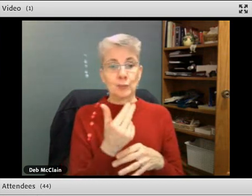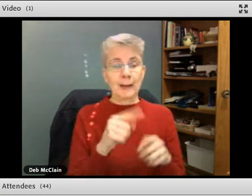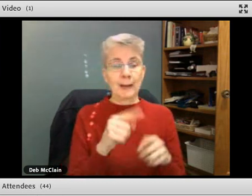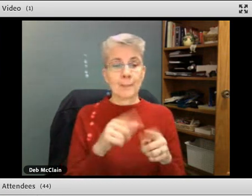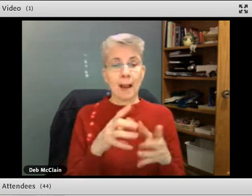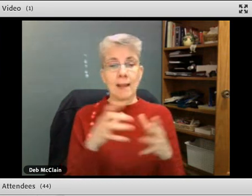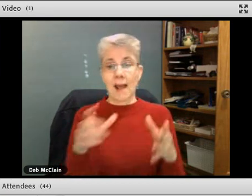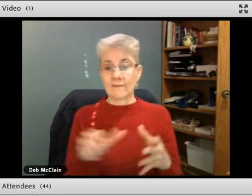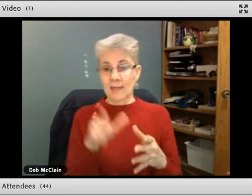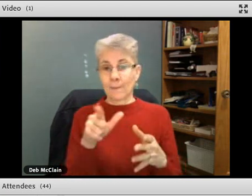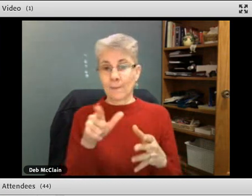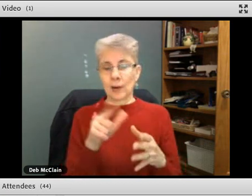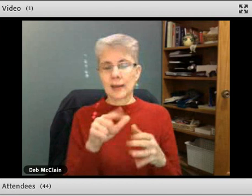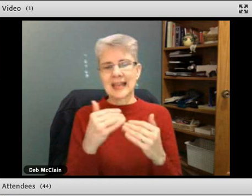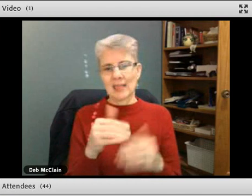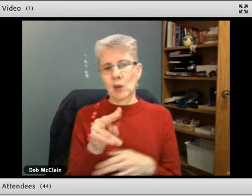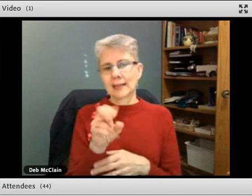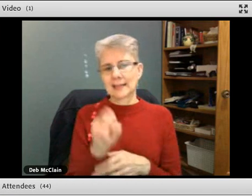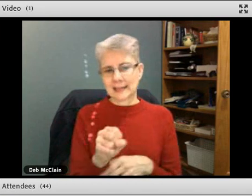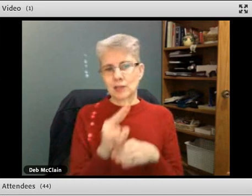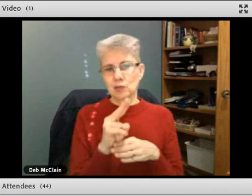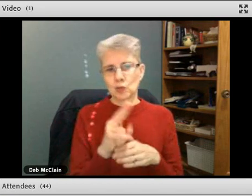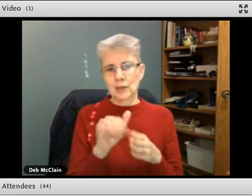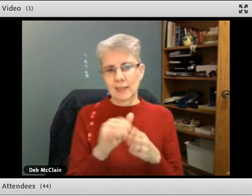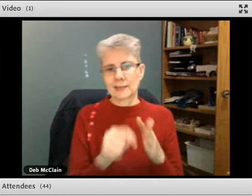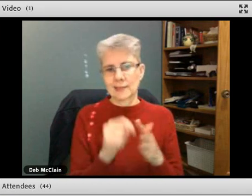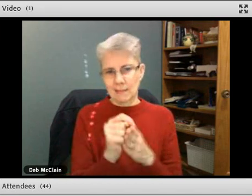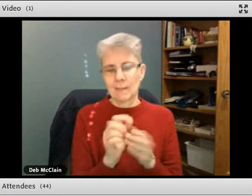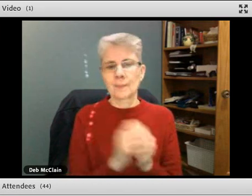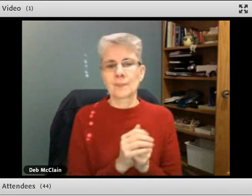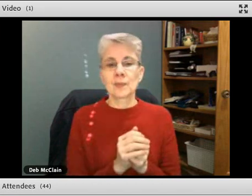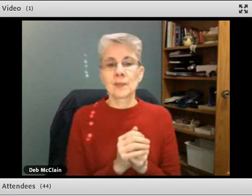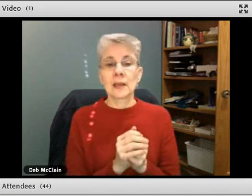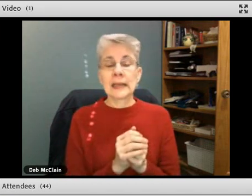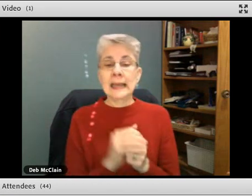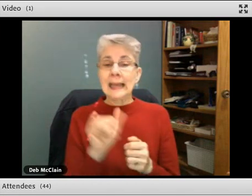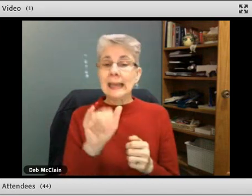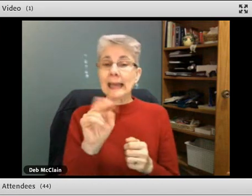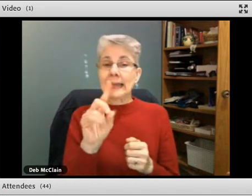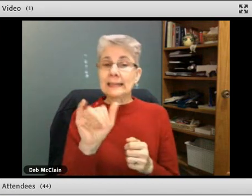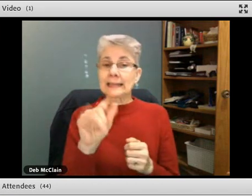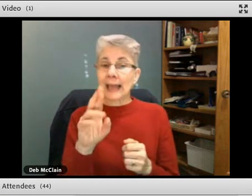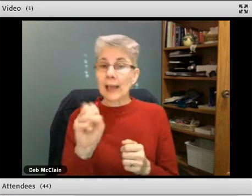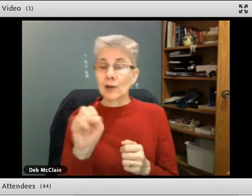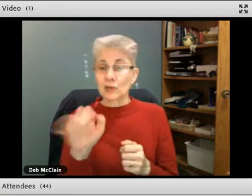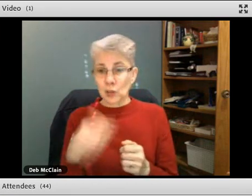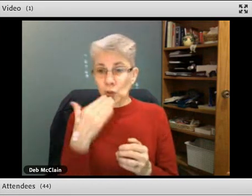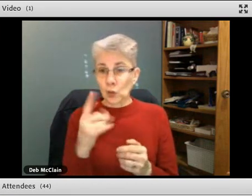Indicators? Indicators -- that's a good question. Indicators represent different things for different fields.